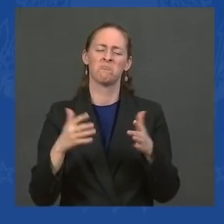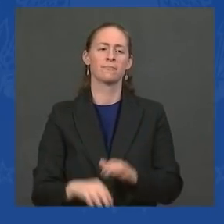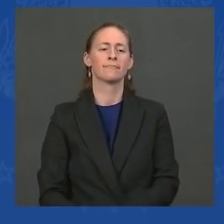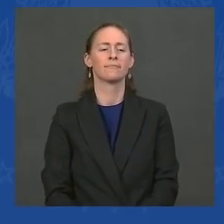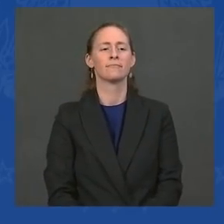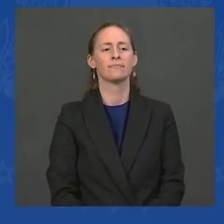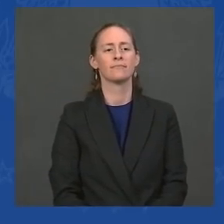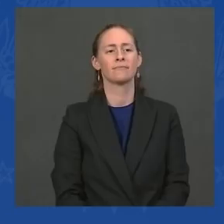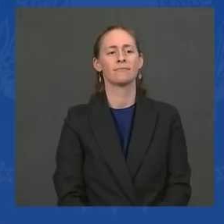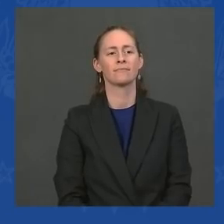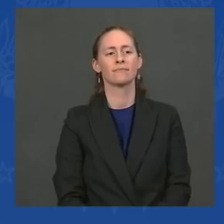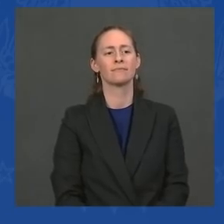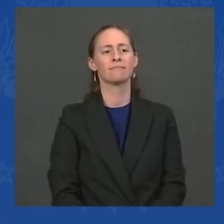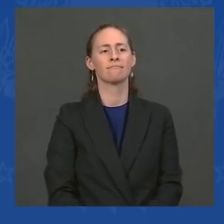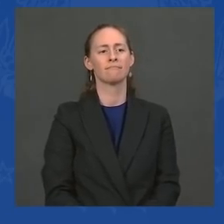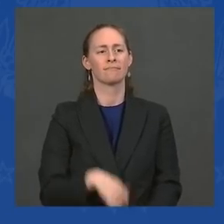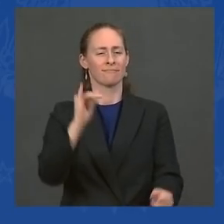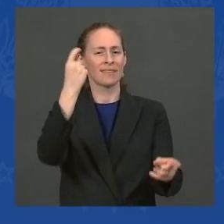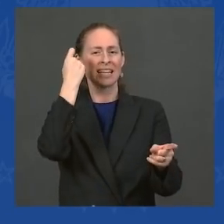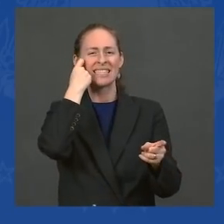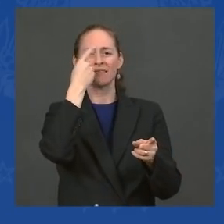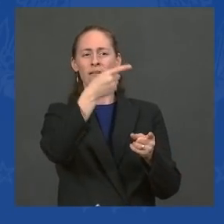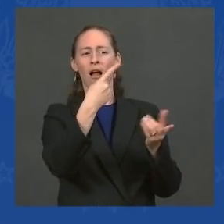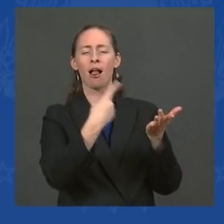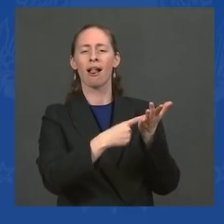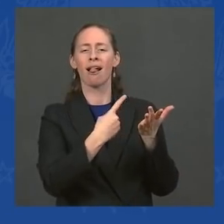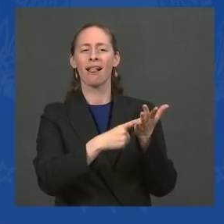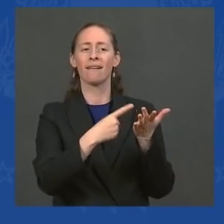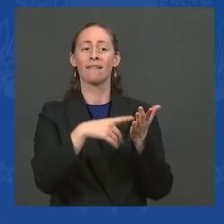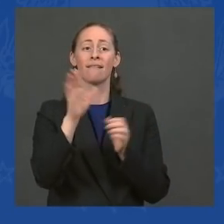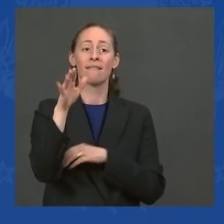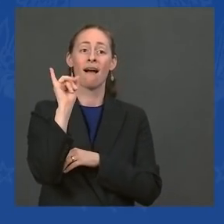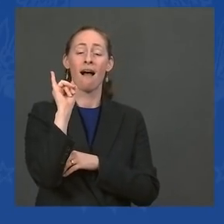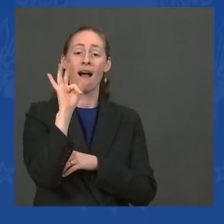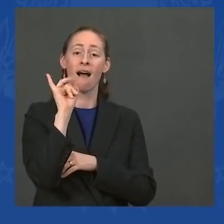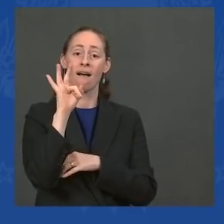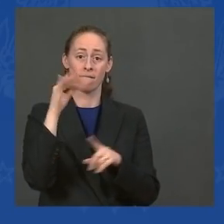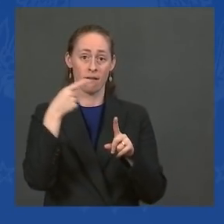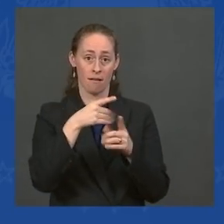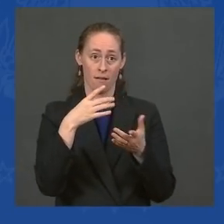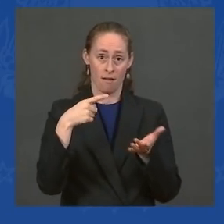in the past, if you paid taxes and had an income high enough